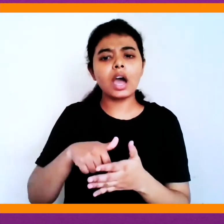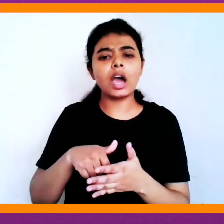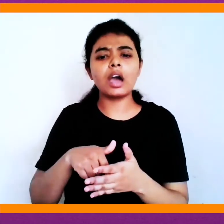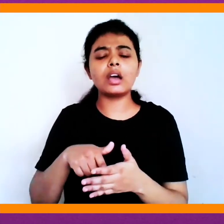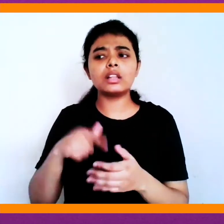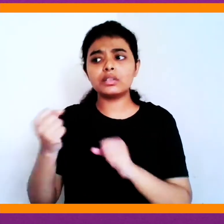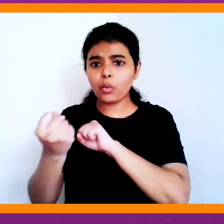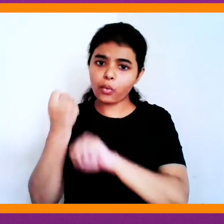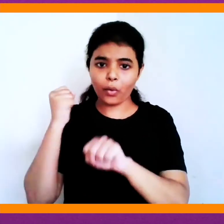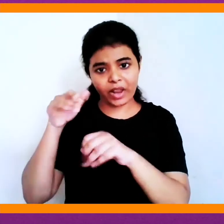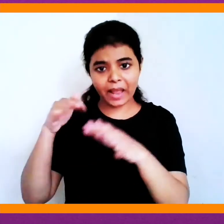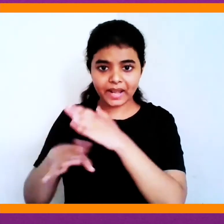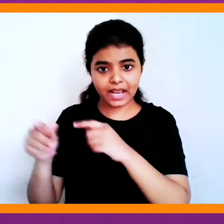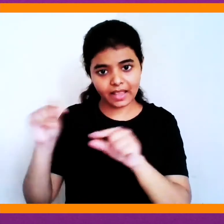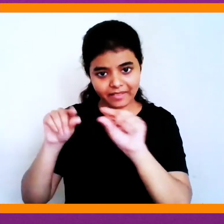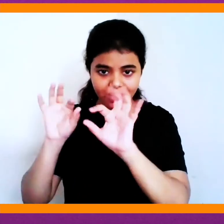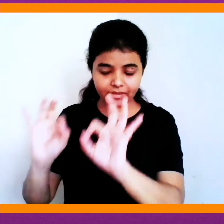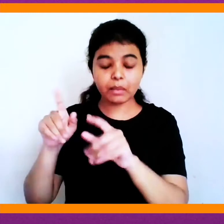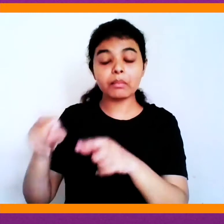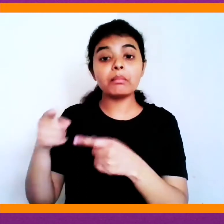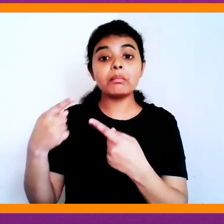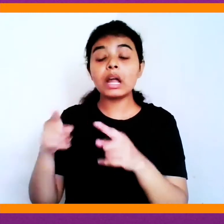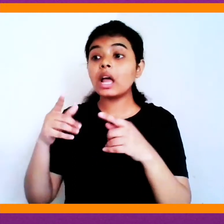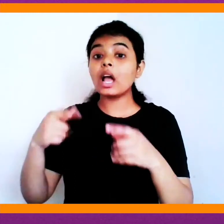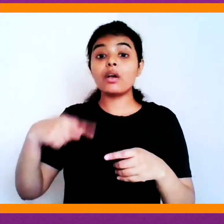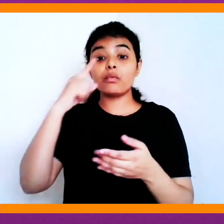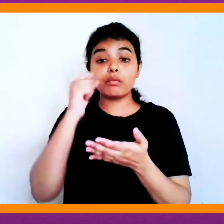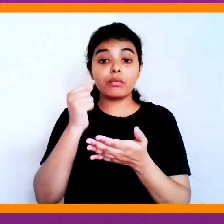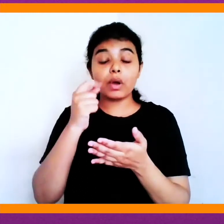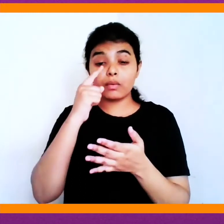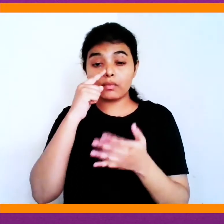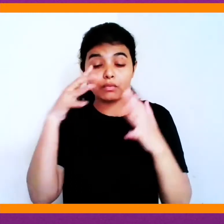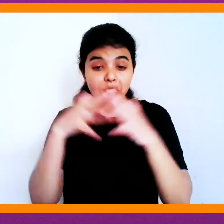which works against the pregnancy against the pregnancy hormones some women go to pharmacies